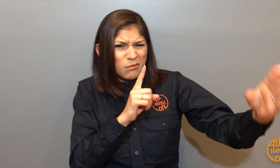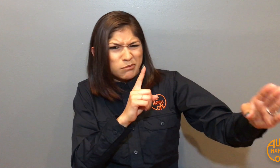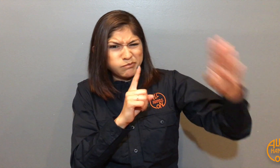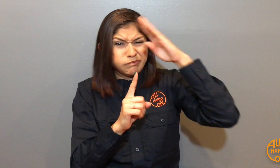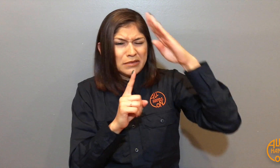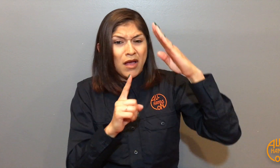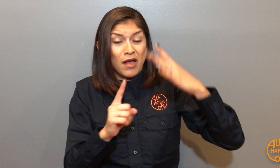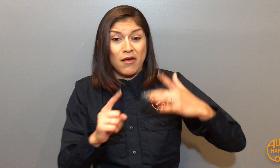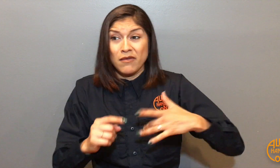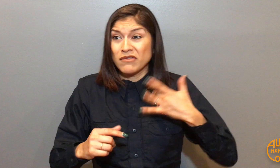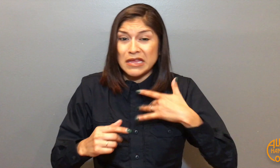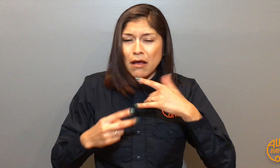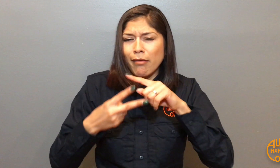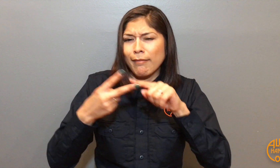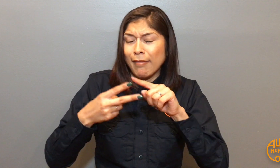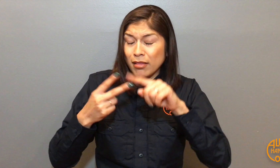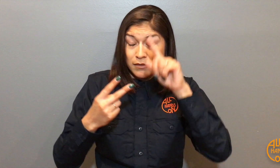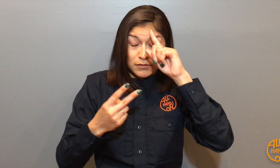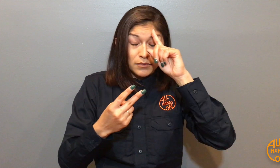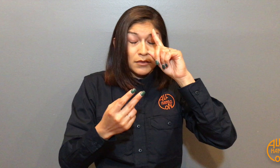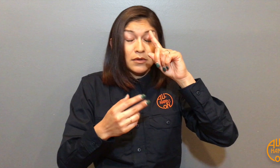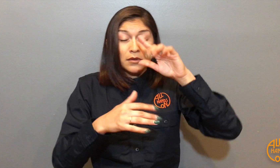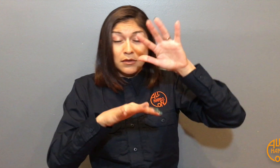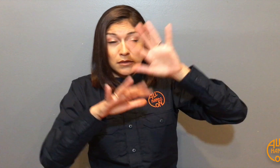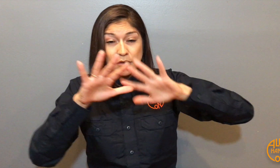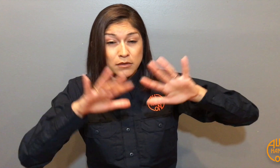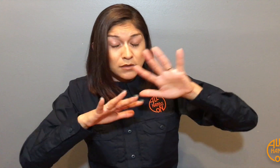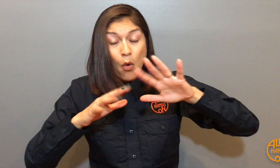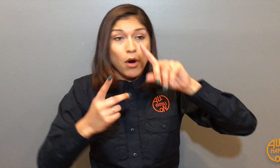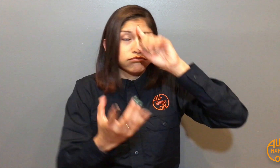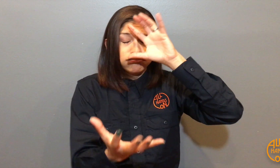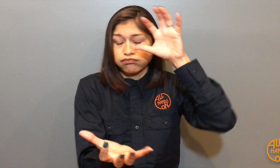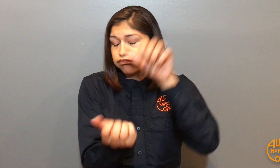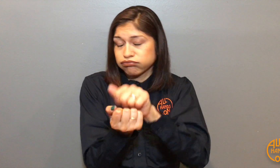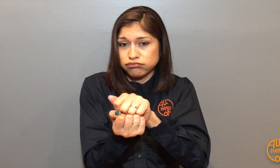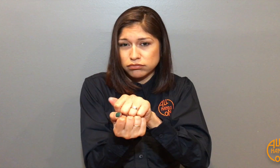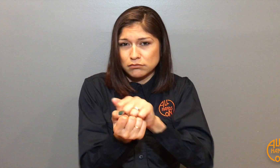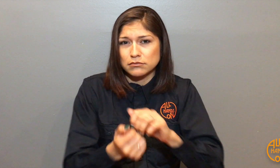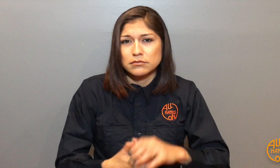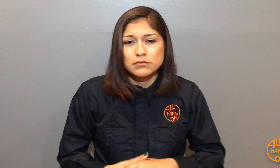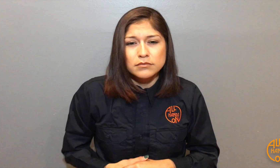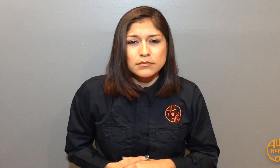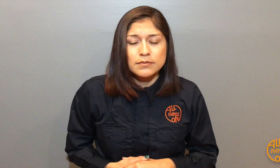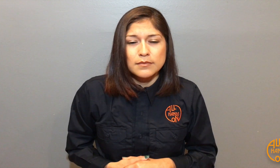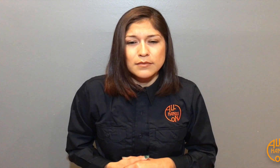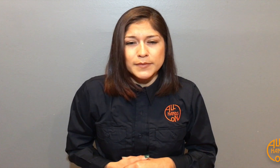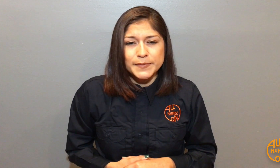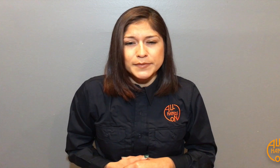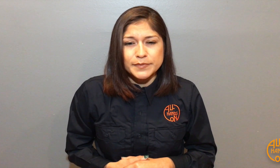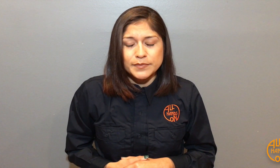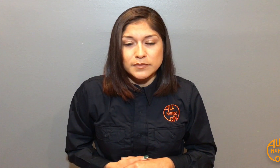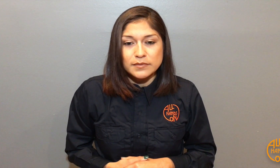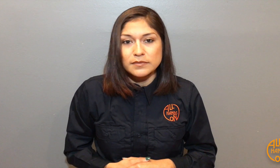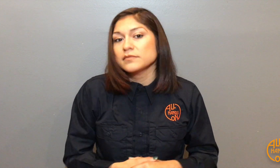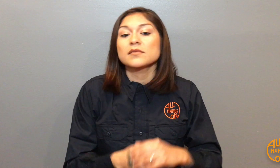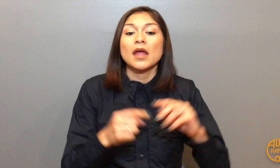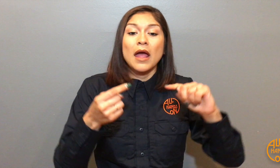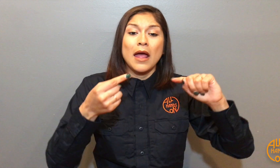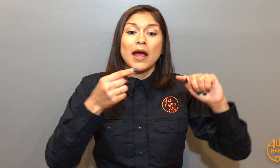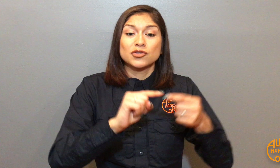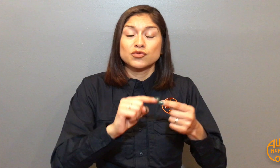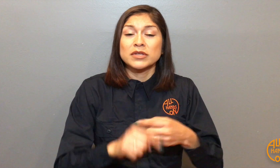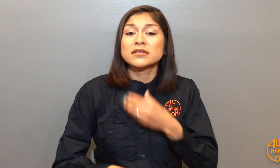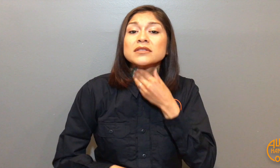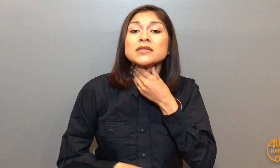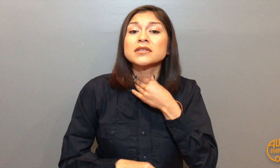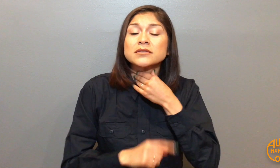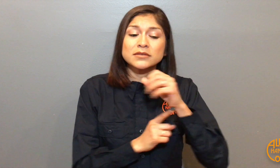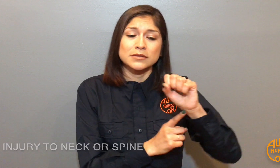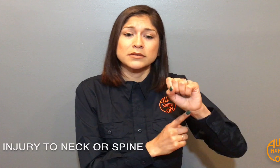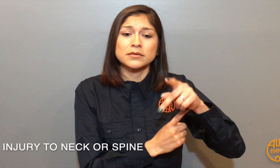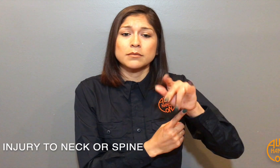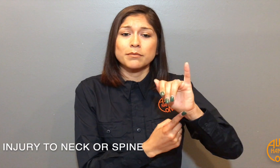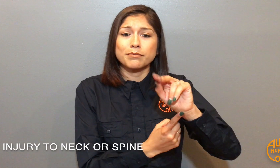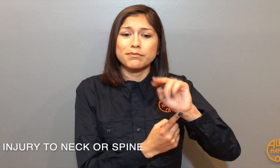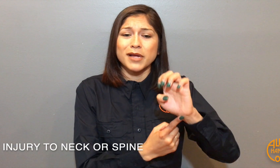whether it's causing dizziness or if they've become unconscious, any kind of